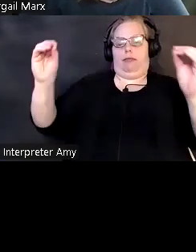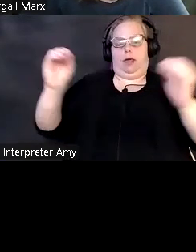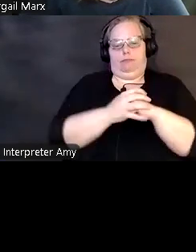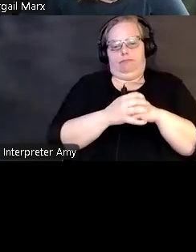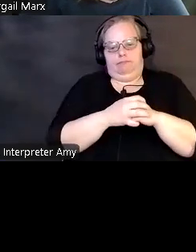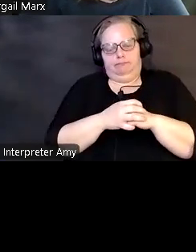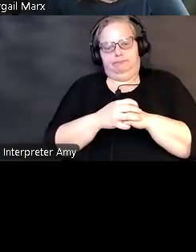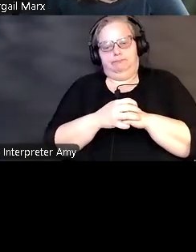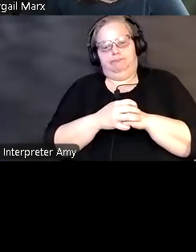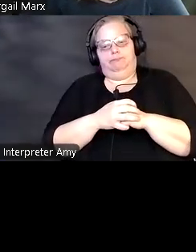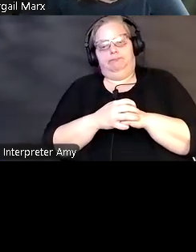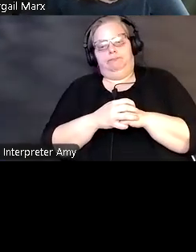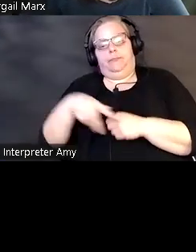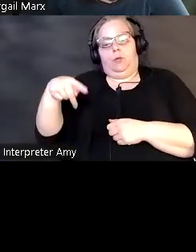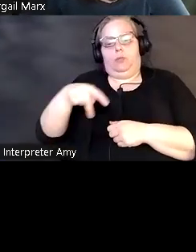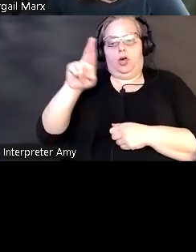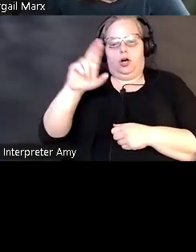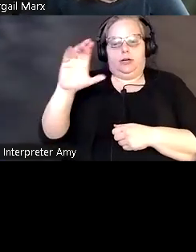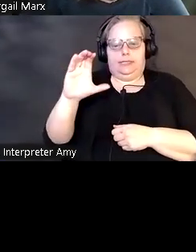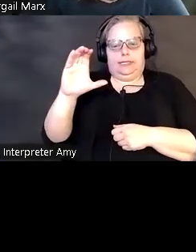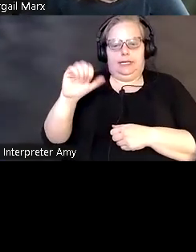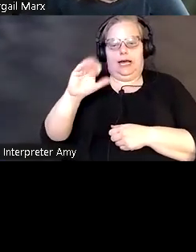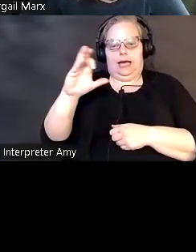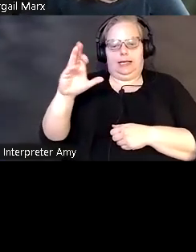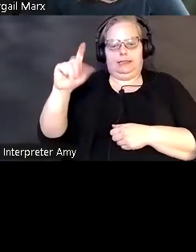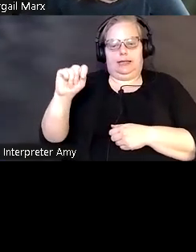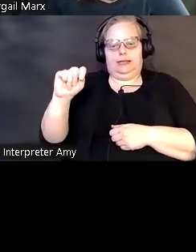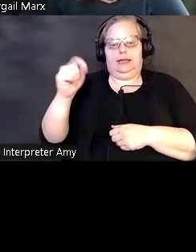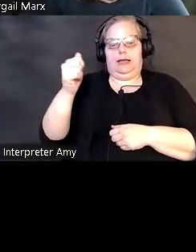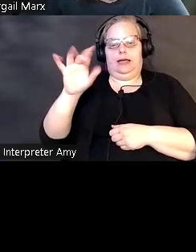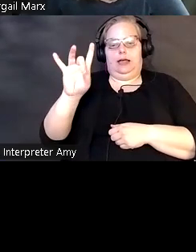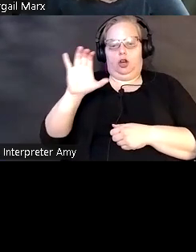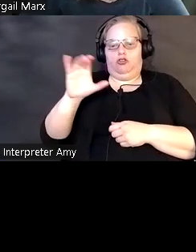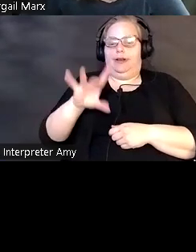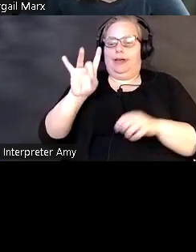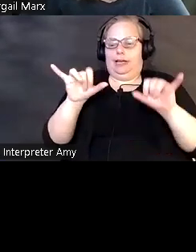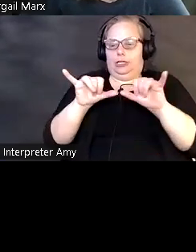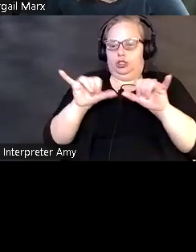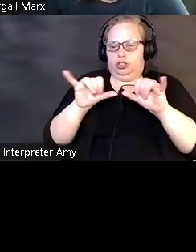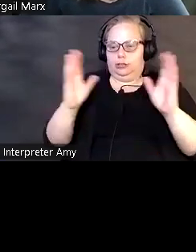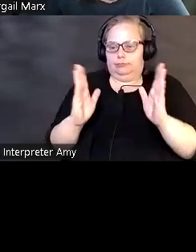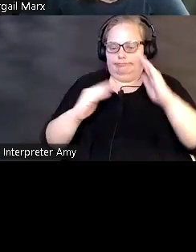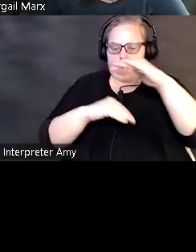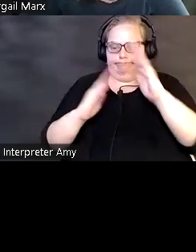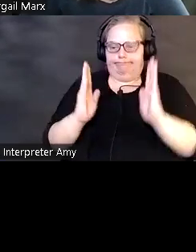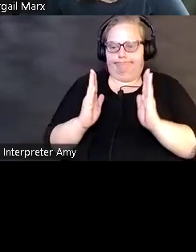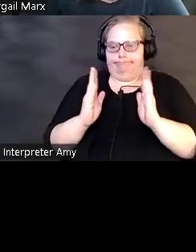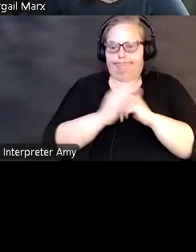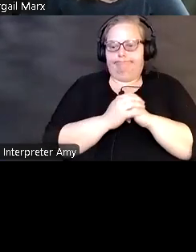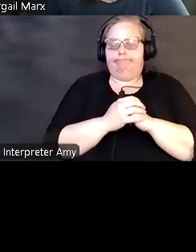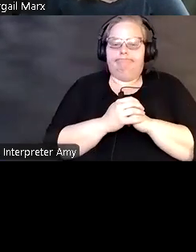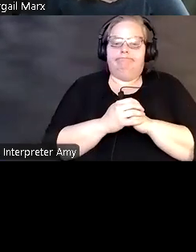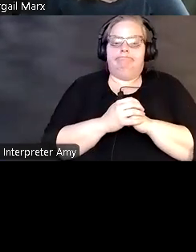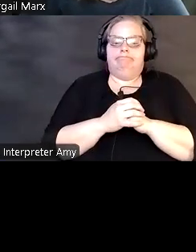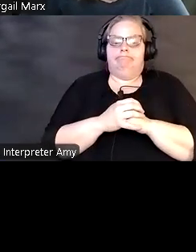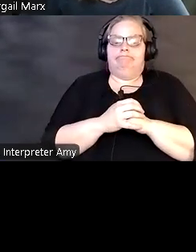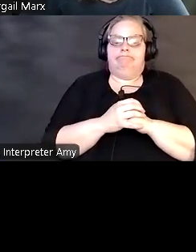So PRC's Accent 800 which is an 8-inch screen like that mini size has a 5-year warranty,